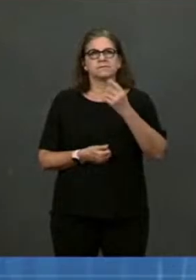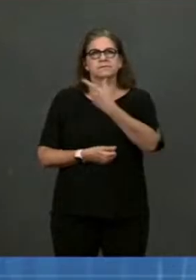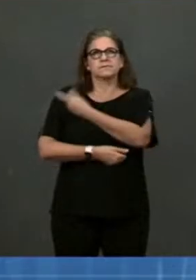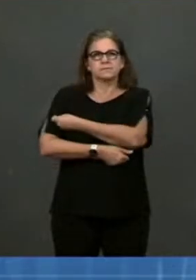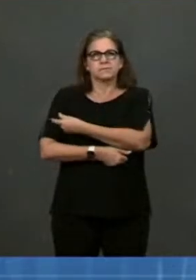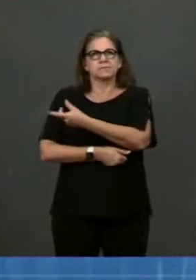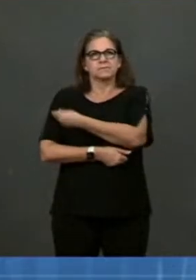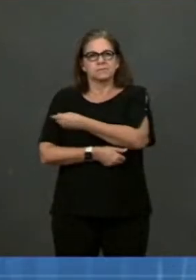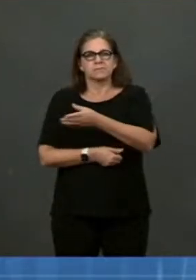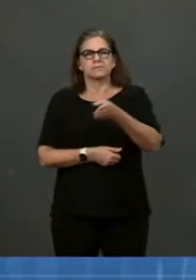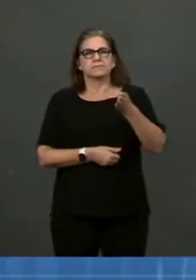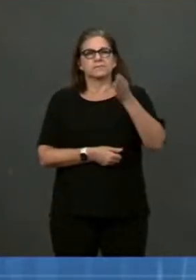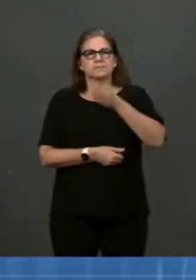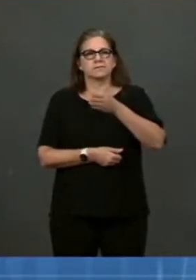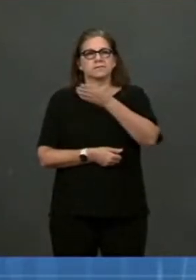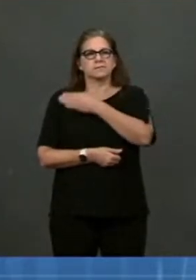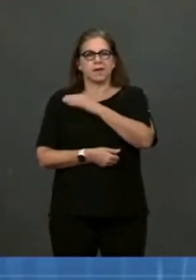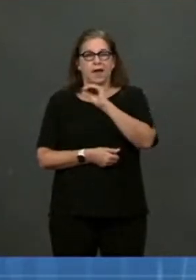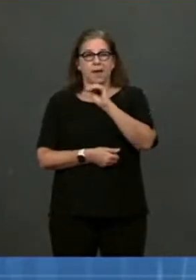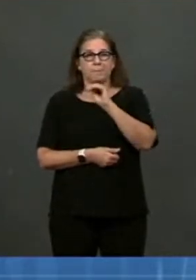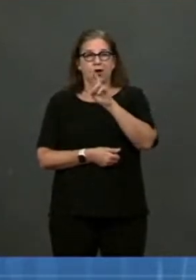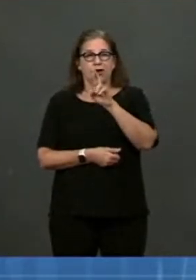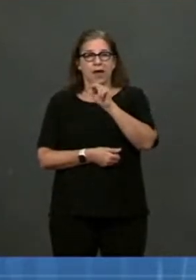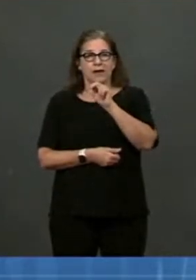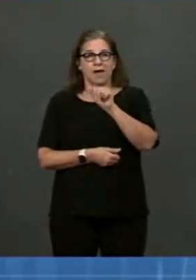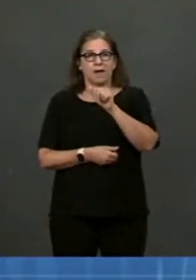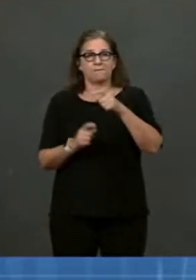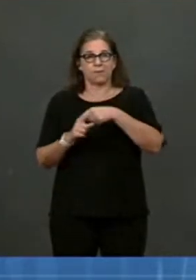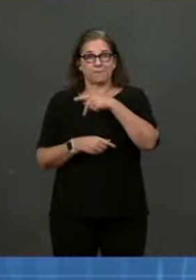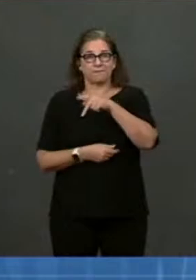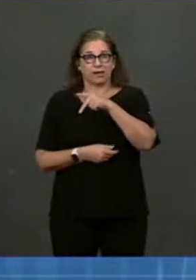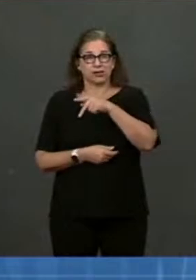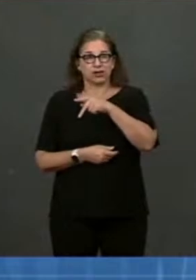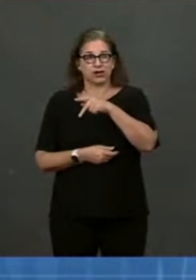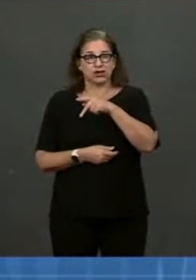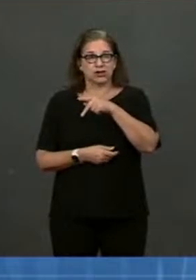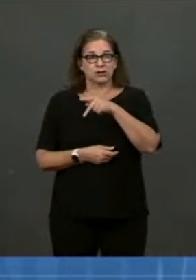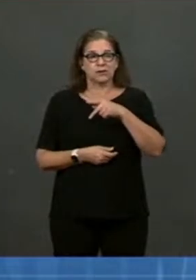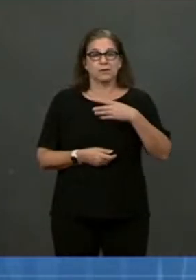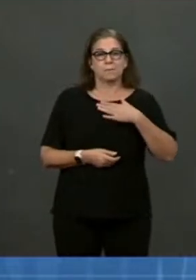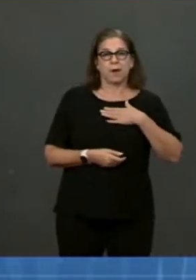SAMERODU THAT WAS THE